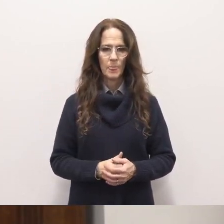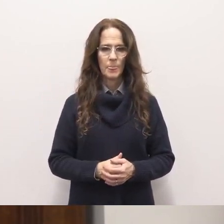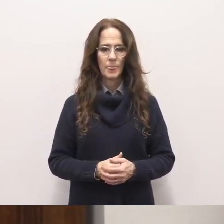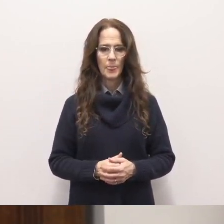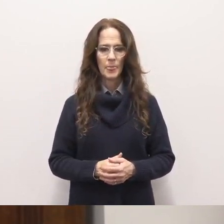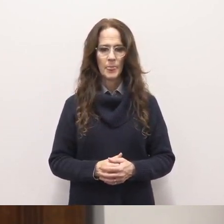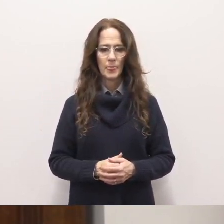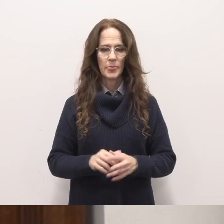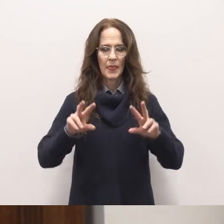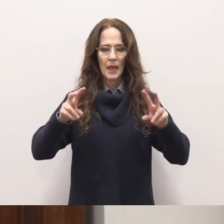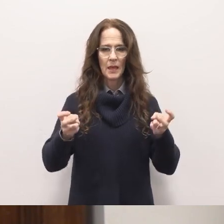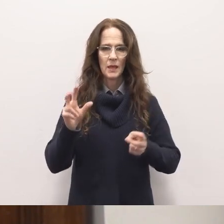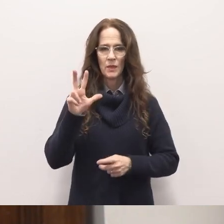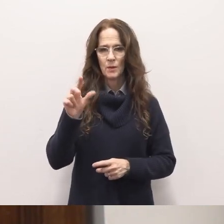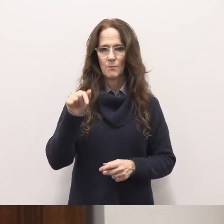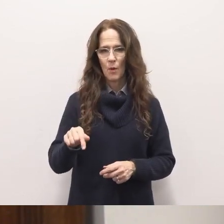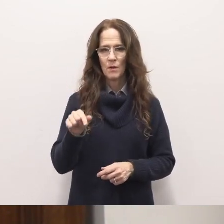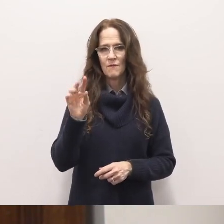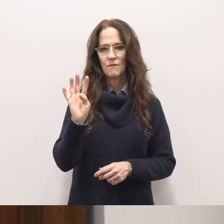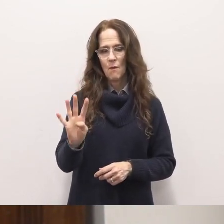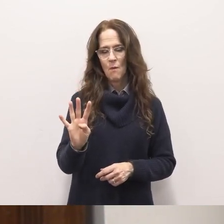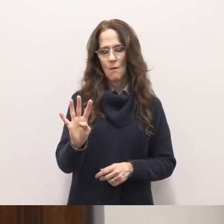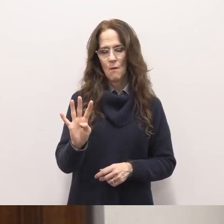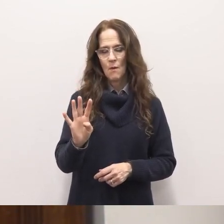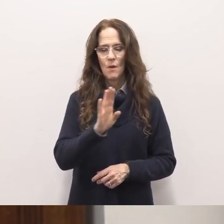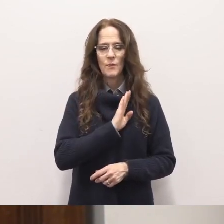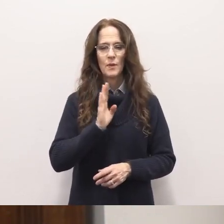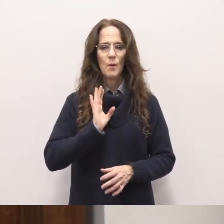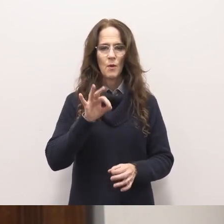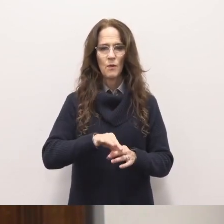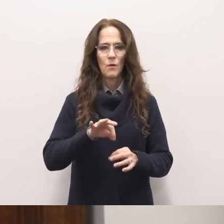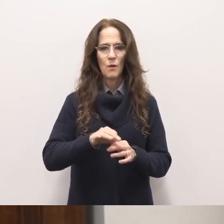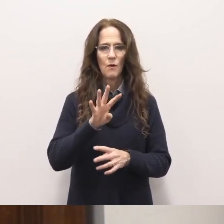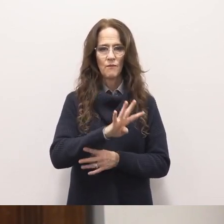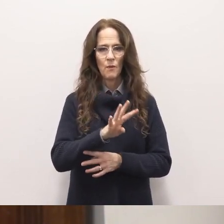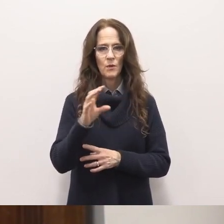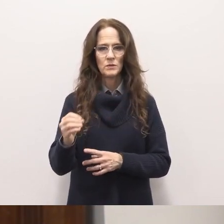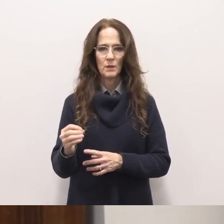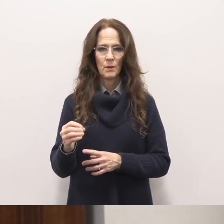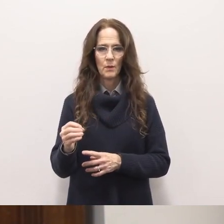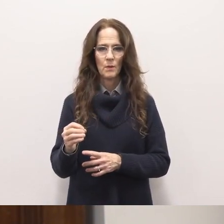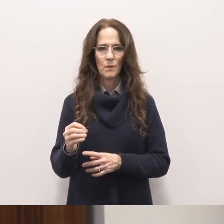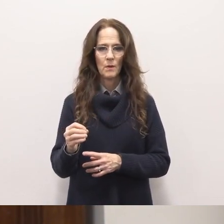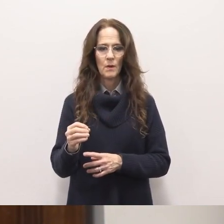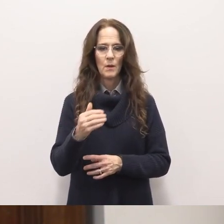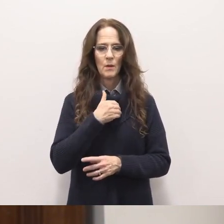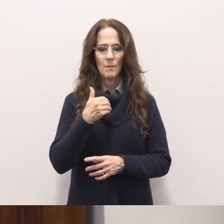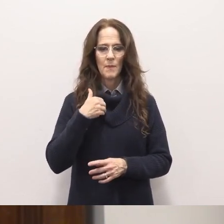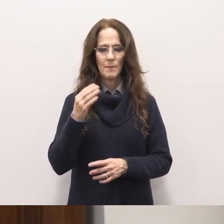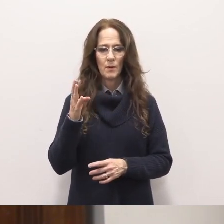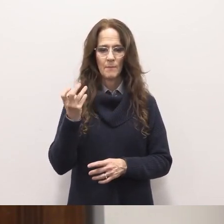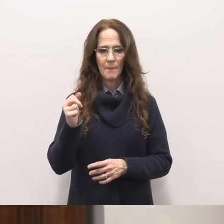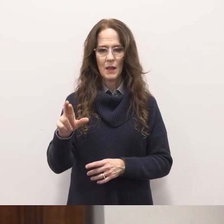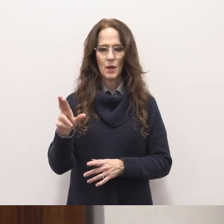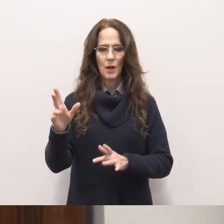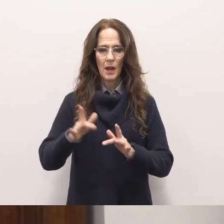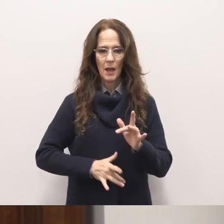On Item 3.4, the board voted 4-0 with board member Miller absent to approve